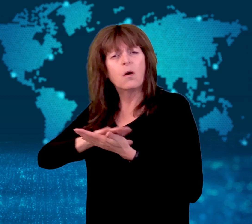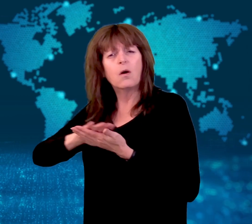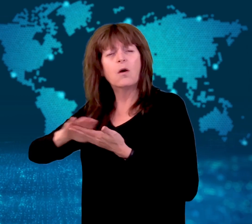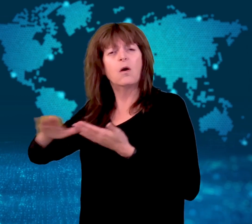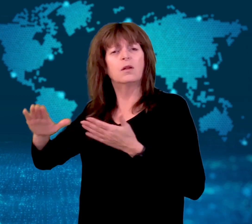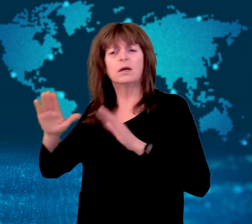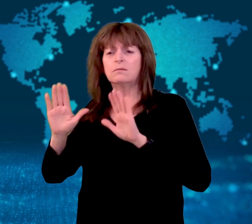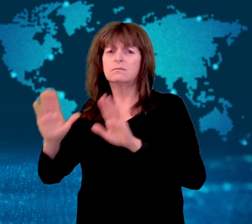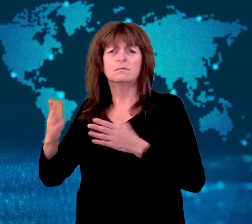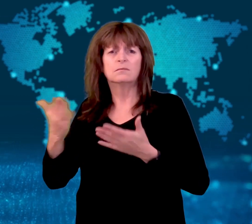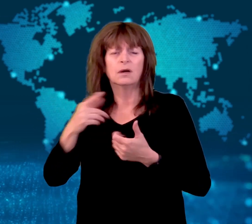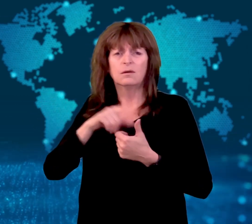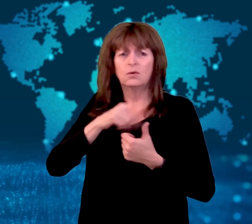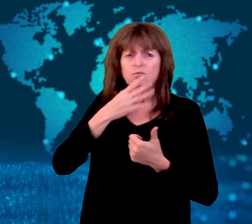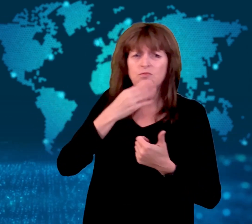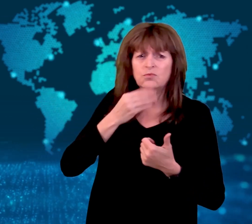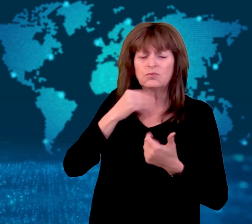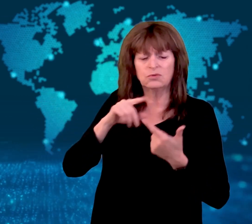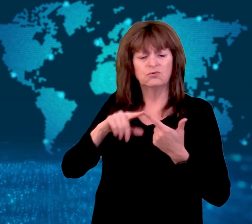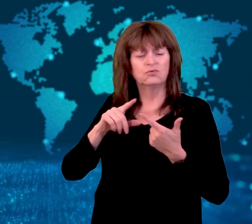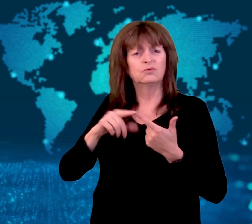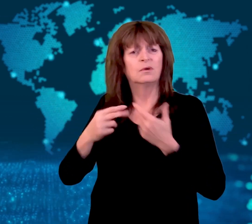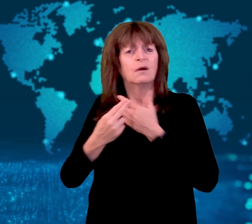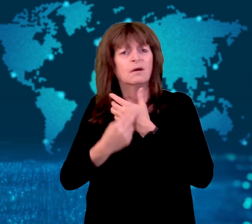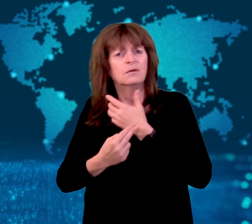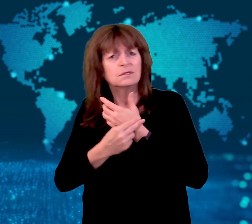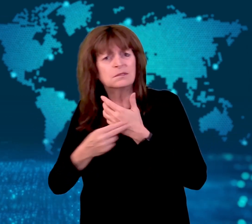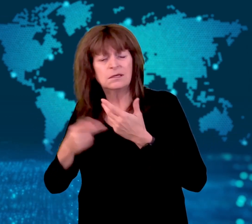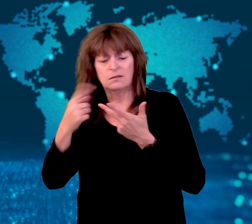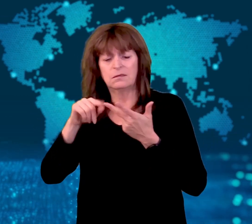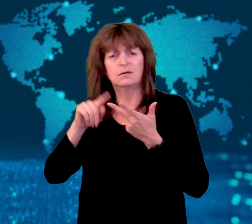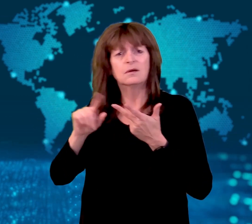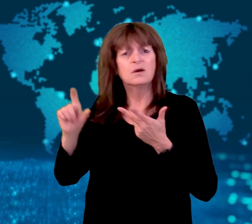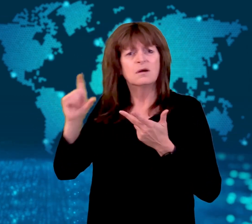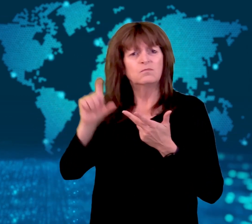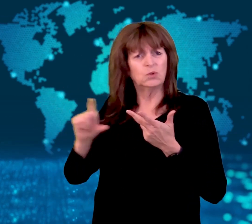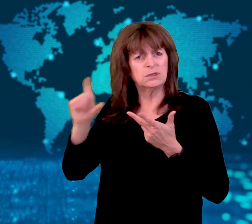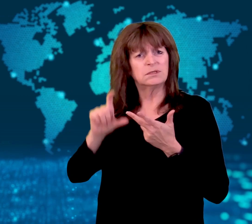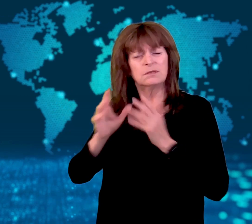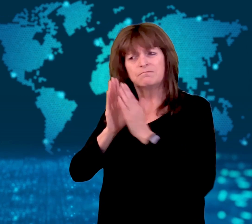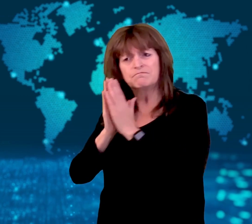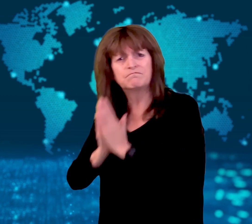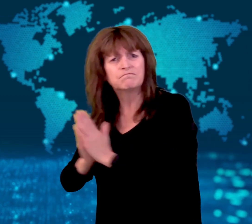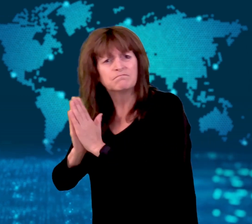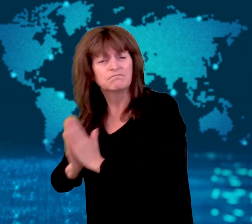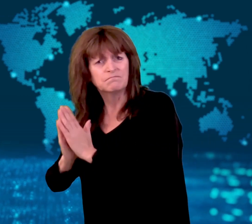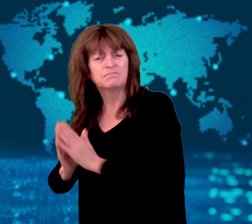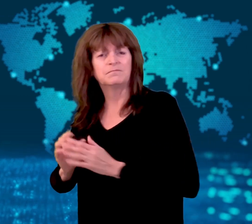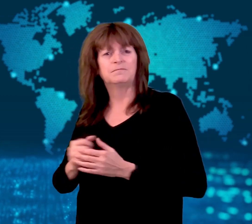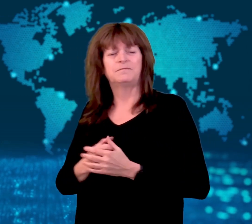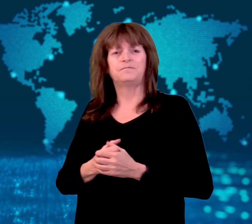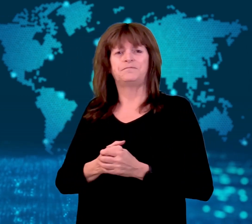Last Friday, tens of thousands of Muslims